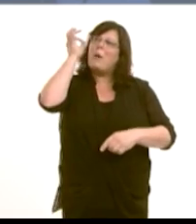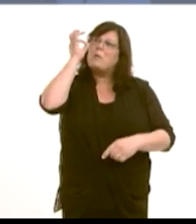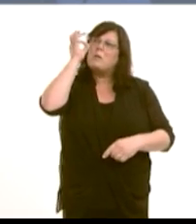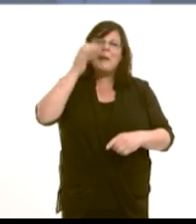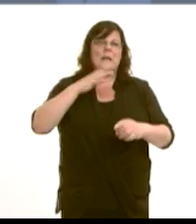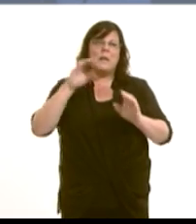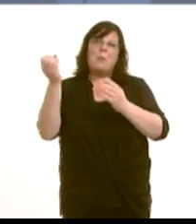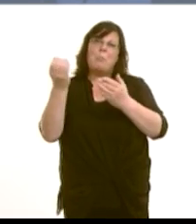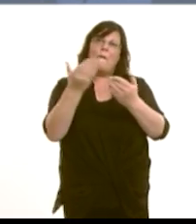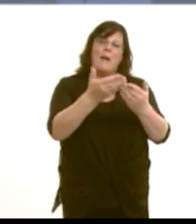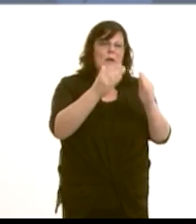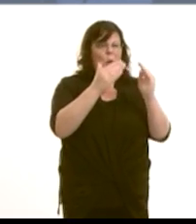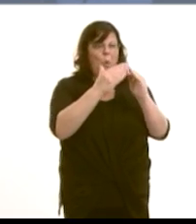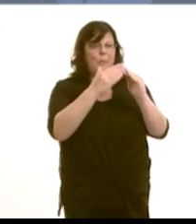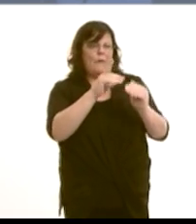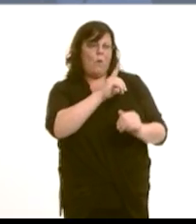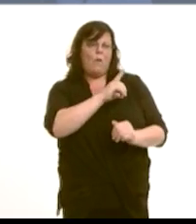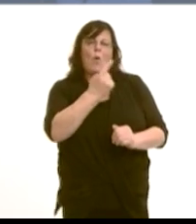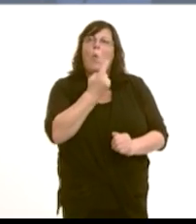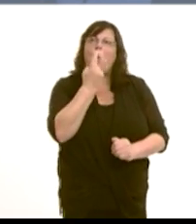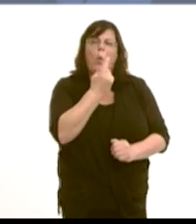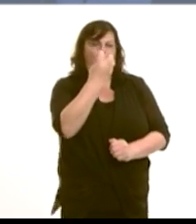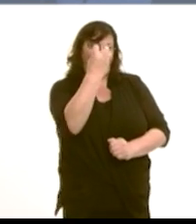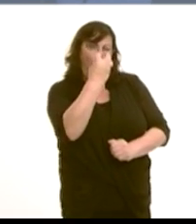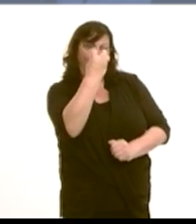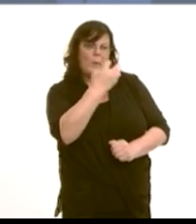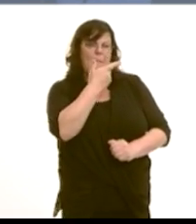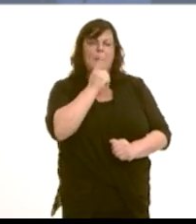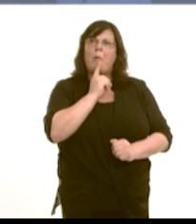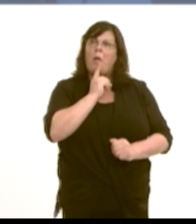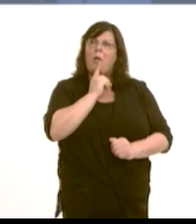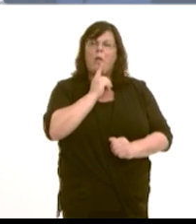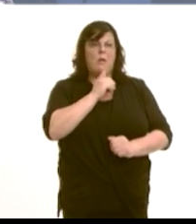more homes for older people when theyíre planning council house building in the future?